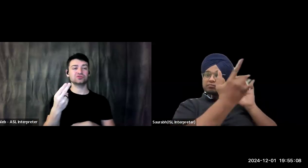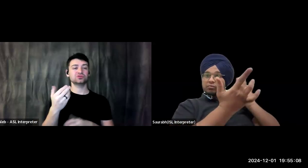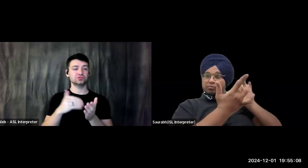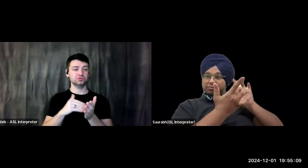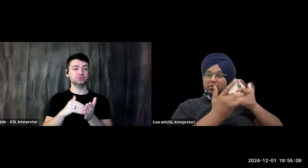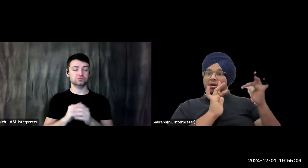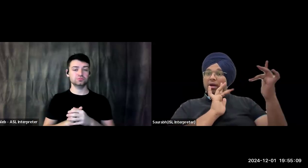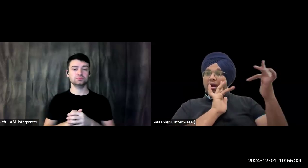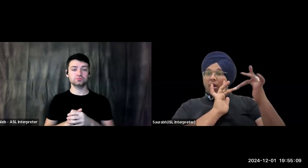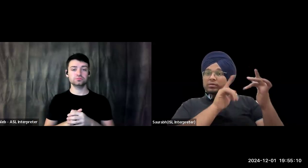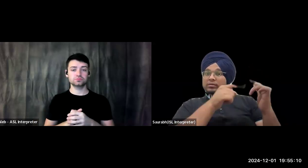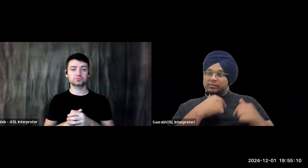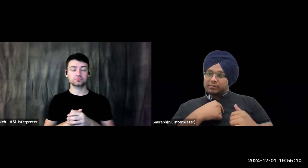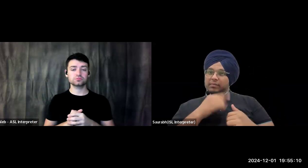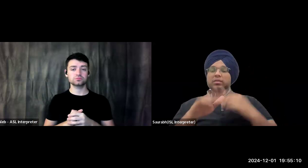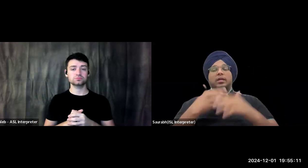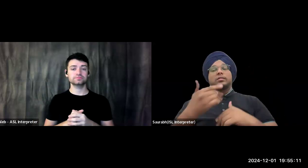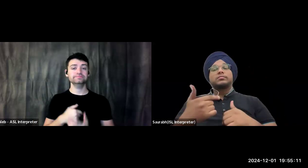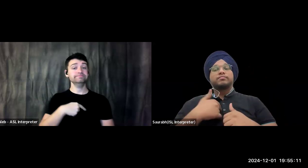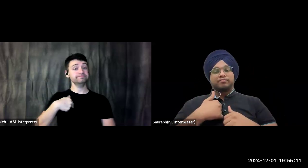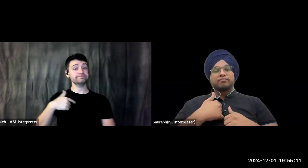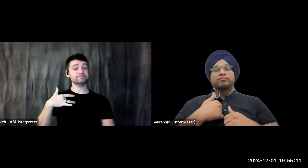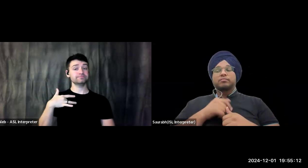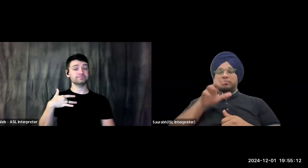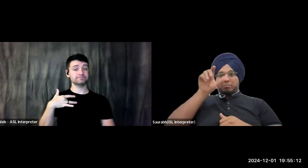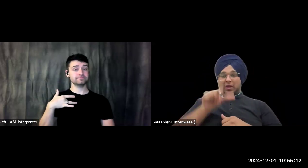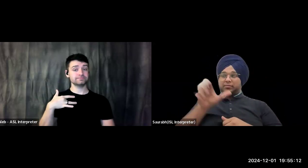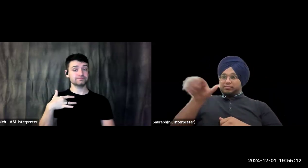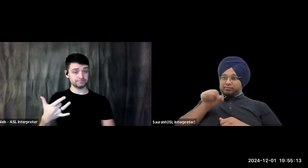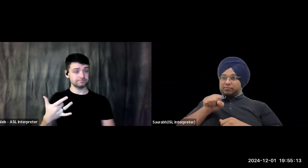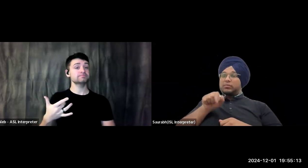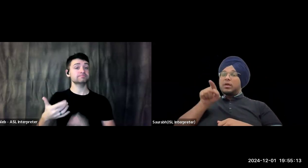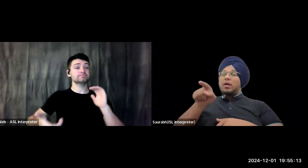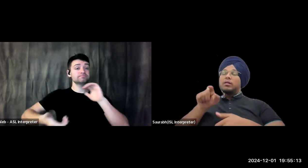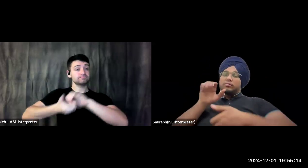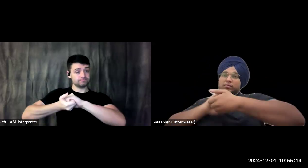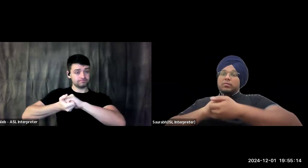we make them vendor. We do partnership with them. We sign an MOU.